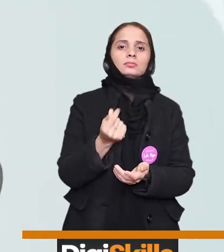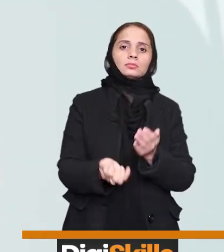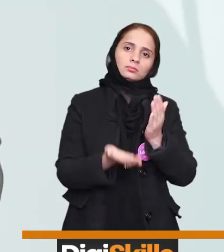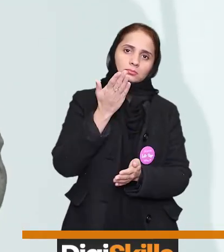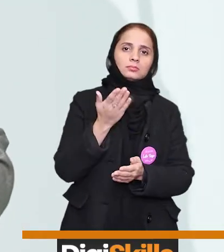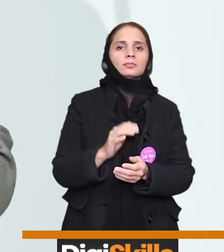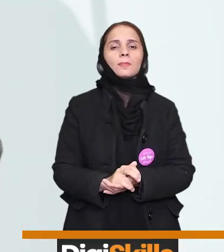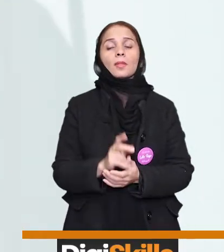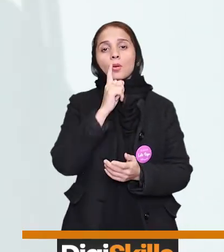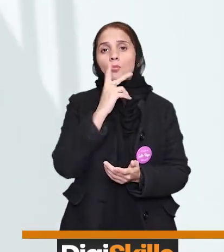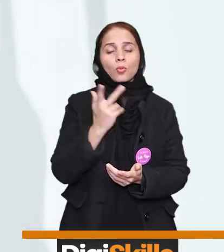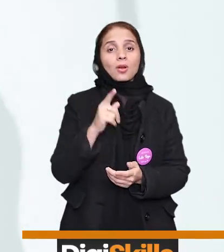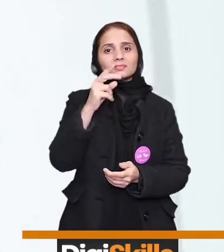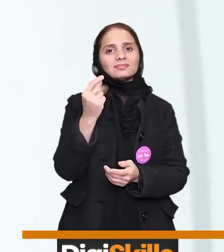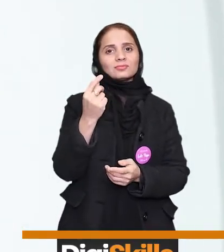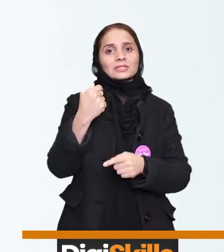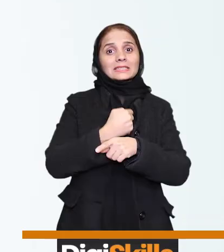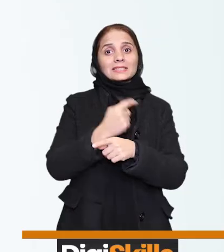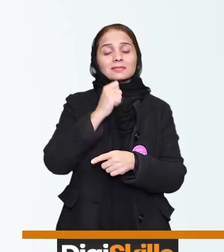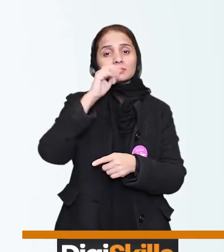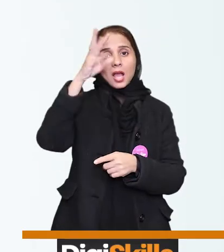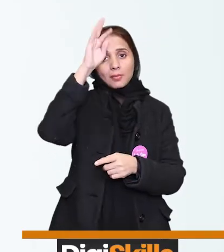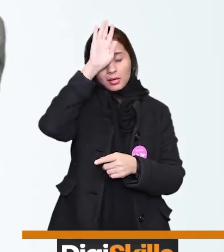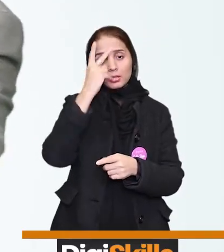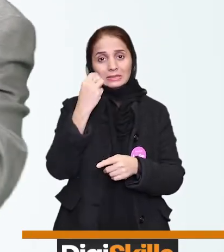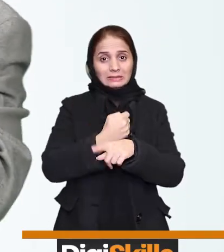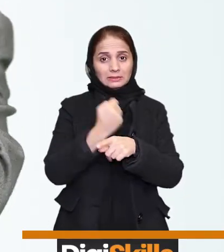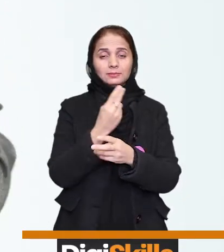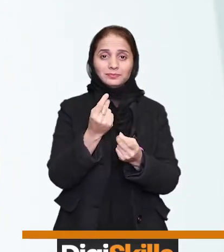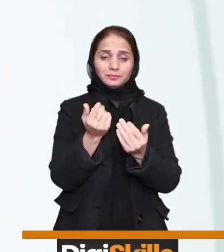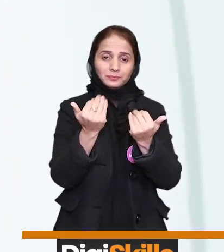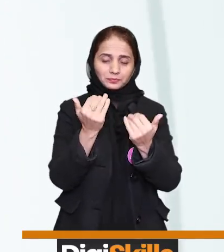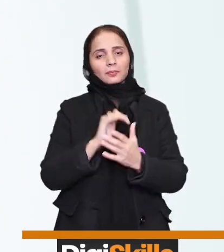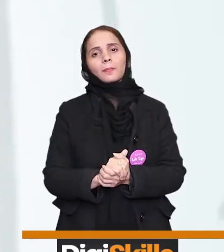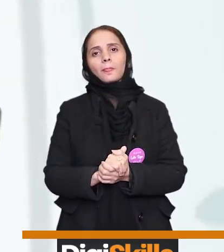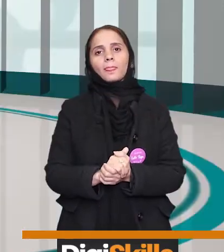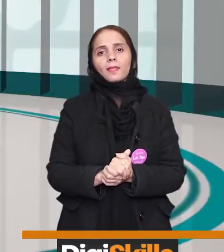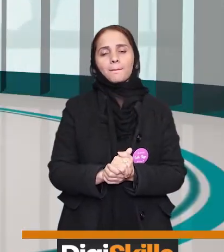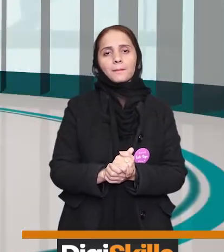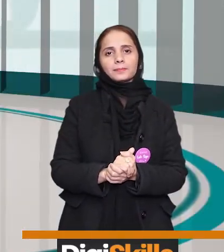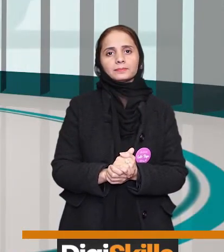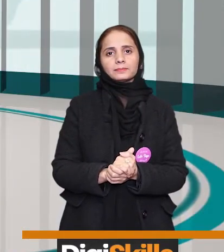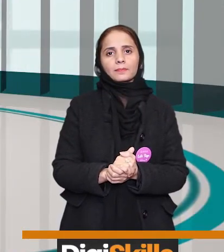Because, employer is showing urgency here and at the same time your efficiency level doubles.